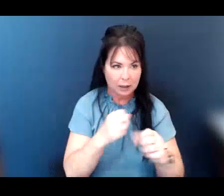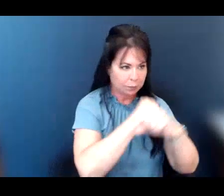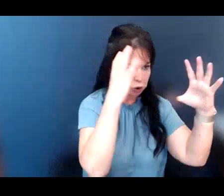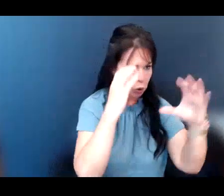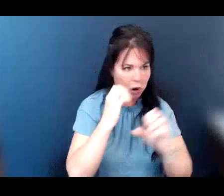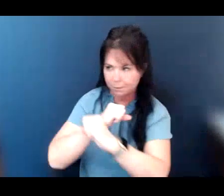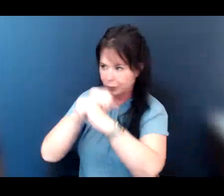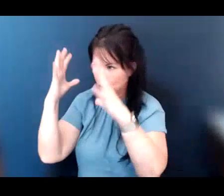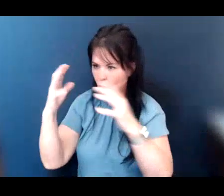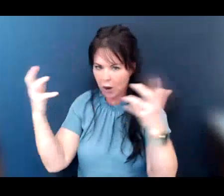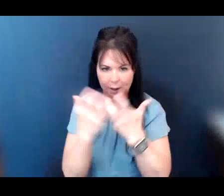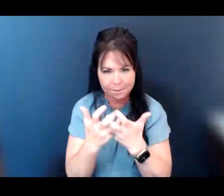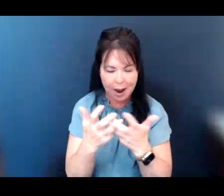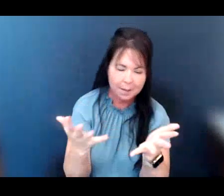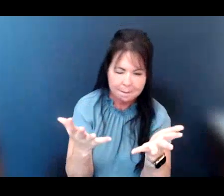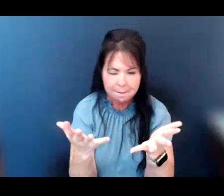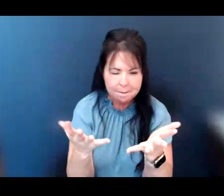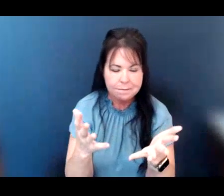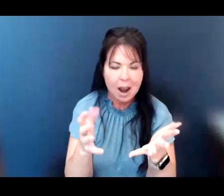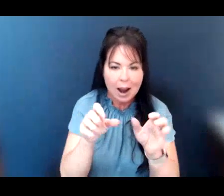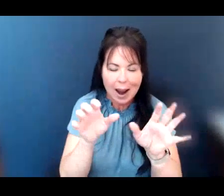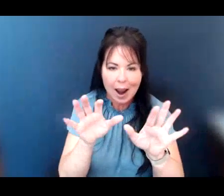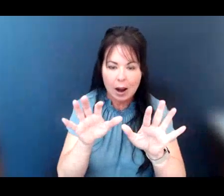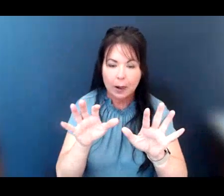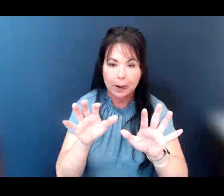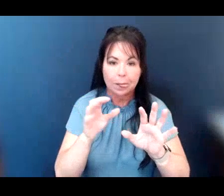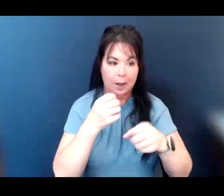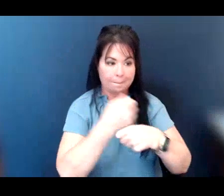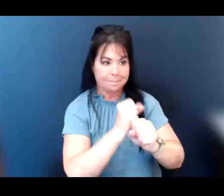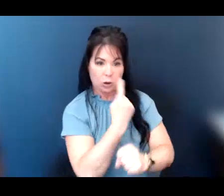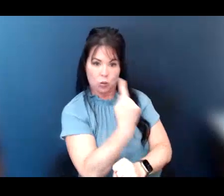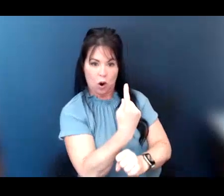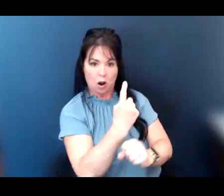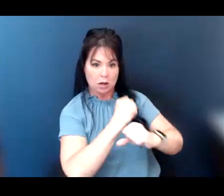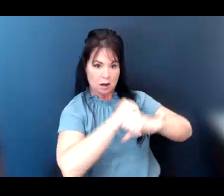I kind of hinted at that a little bit. But yeah, you don't want to create a persona that's just a person who has low vision.